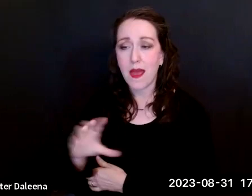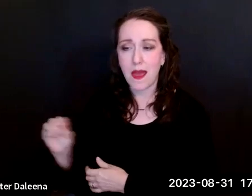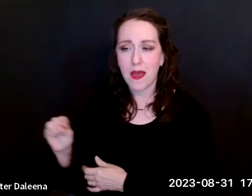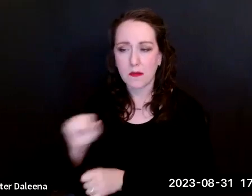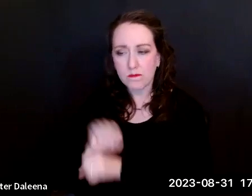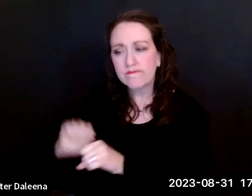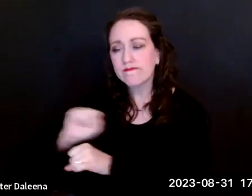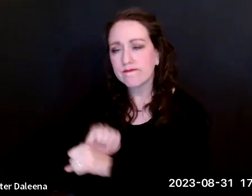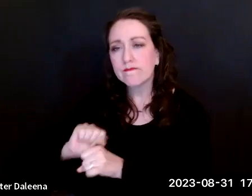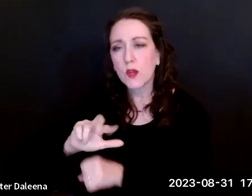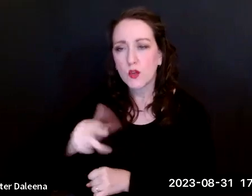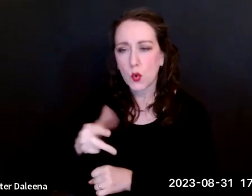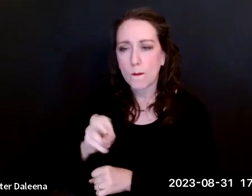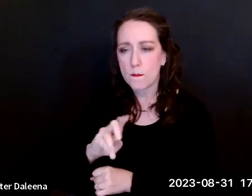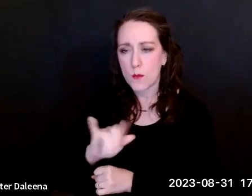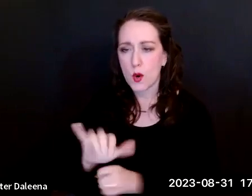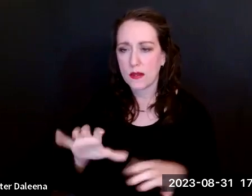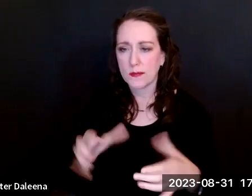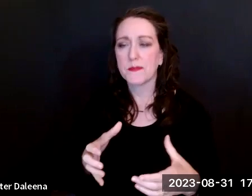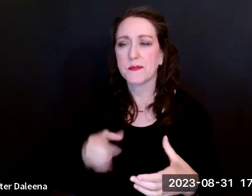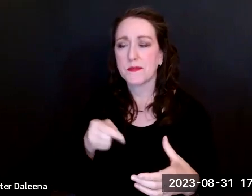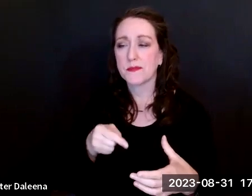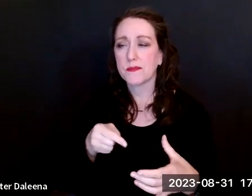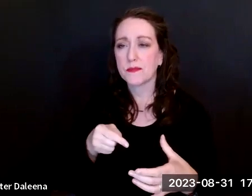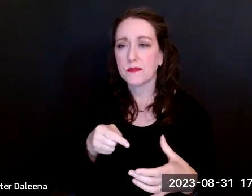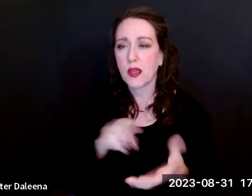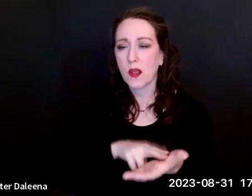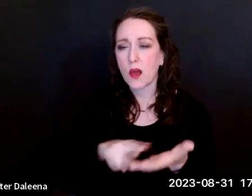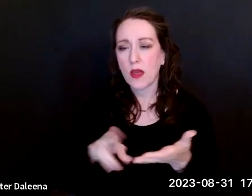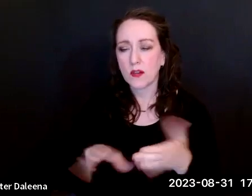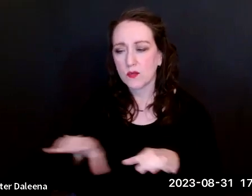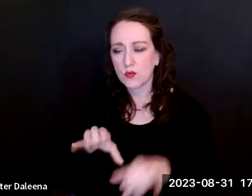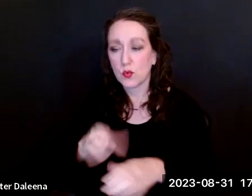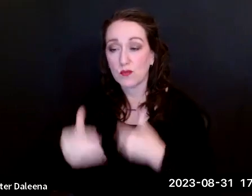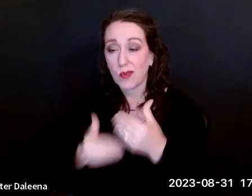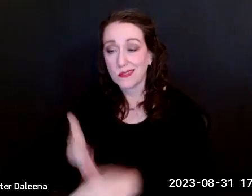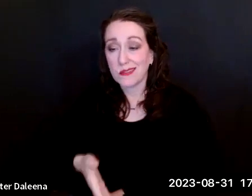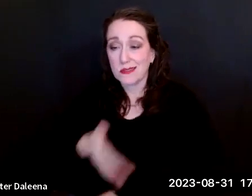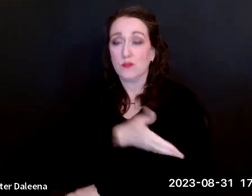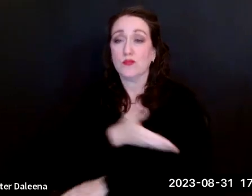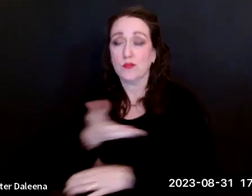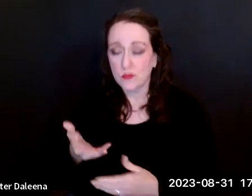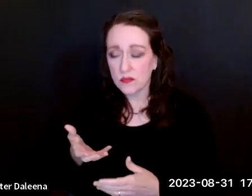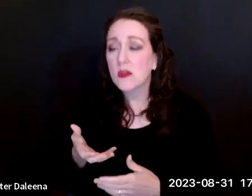um the third party um contractor who is doing our process Improvement and we're hoping that we're